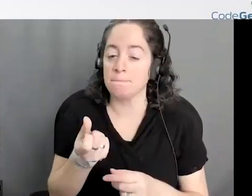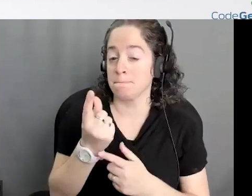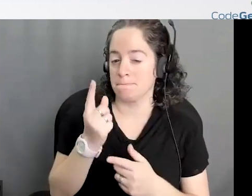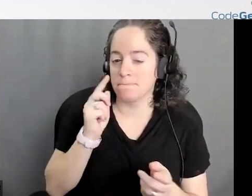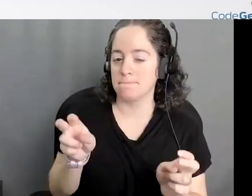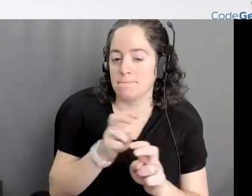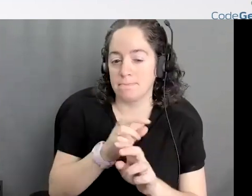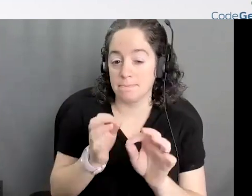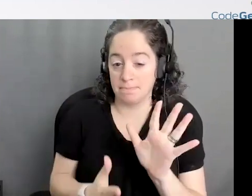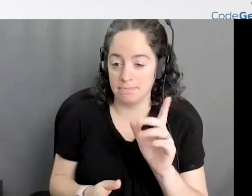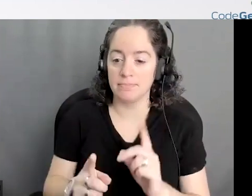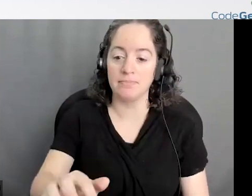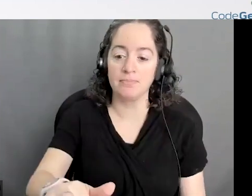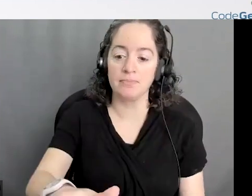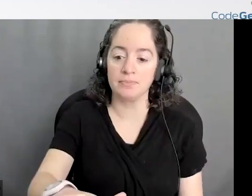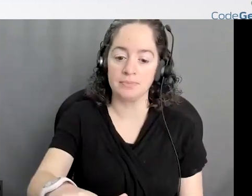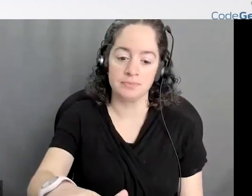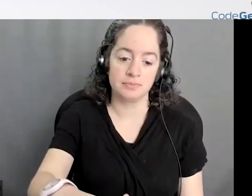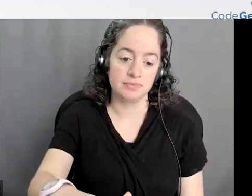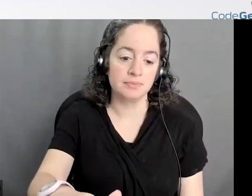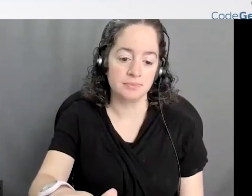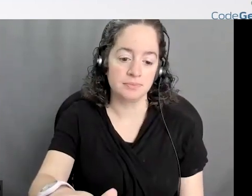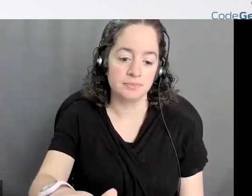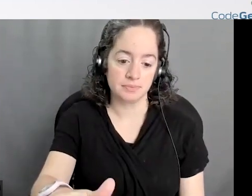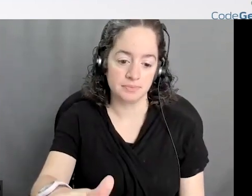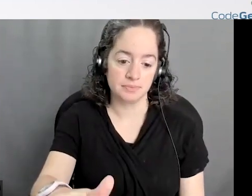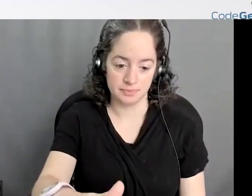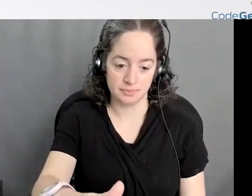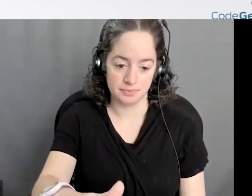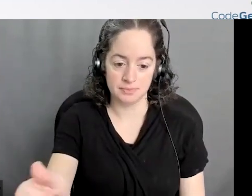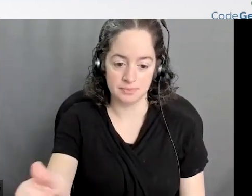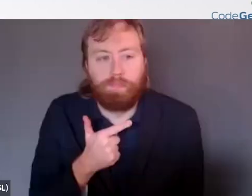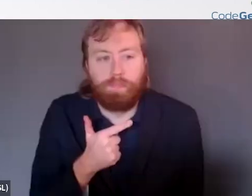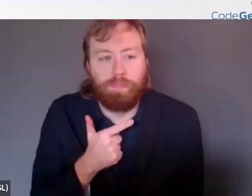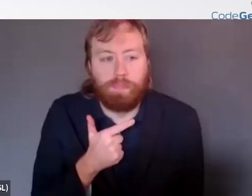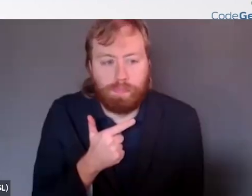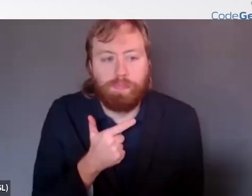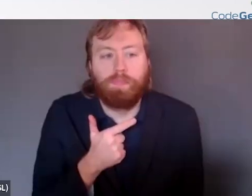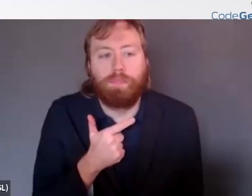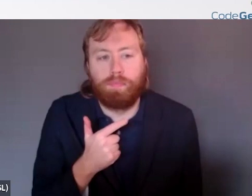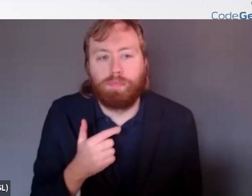The now button looks at the current time and will scroll the table appropriately.